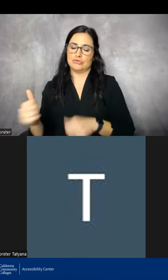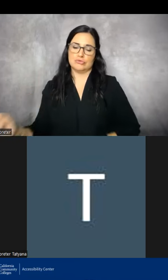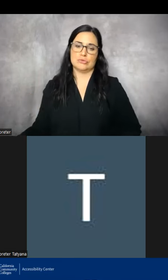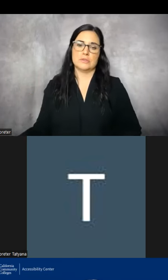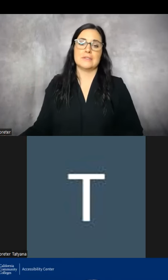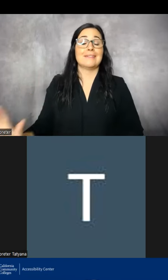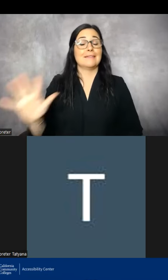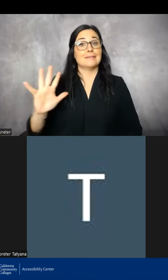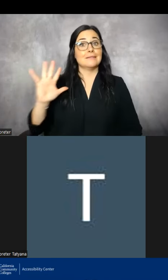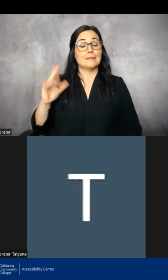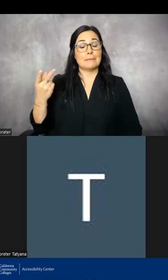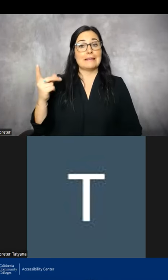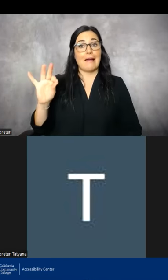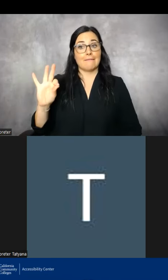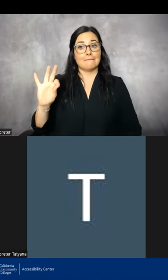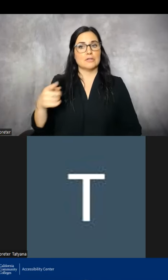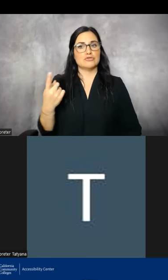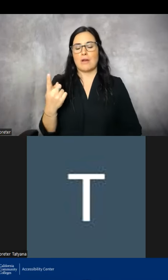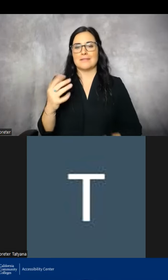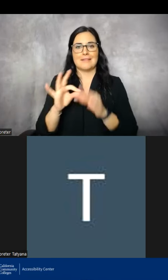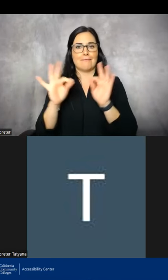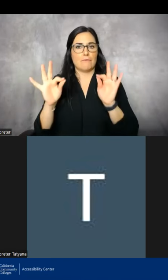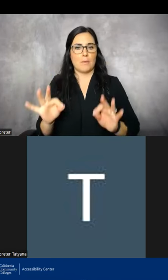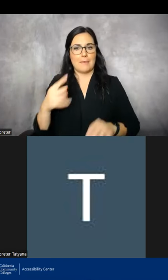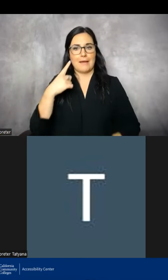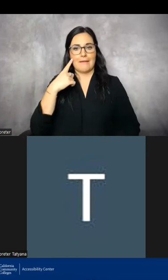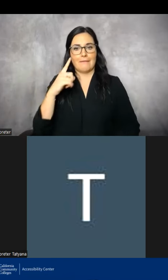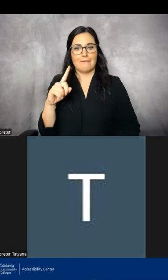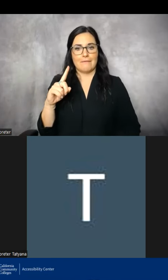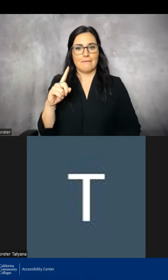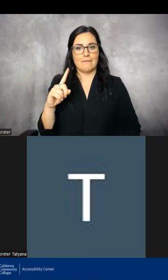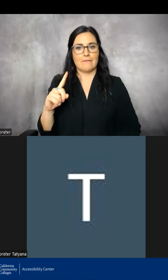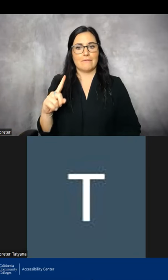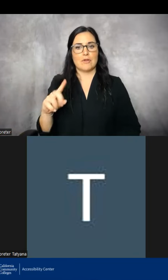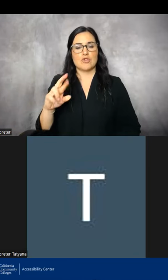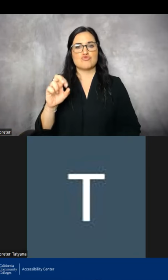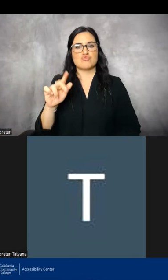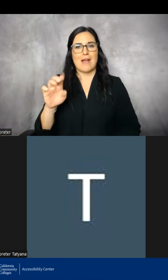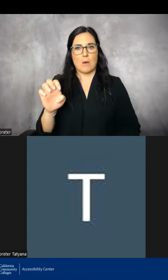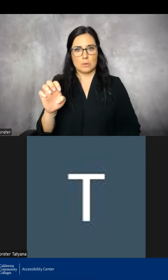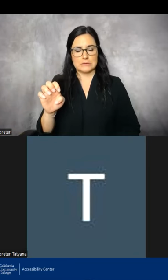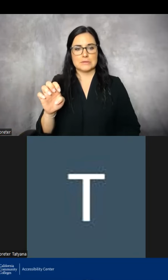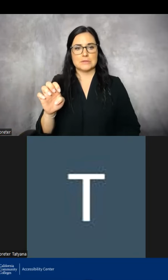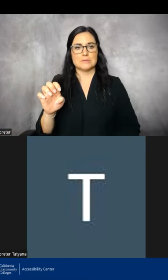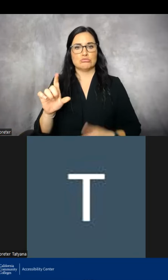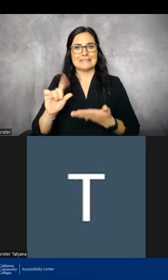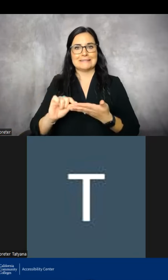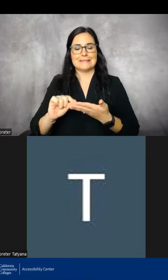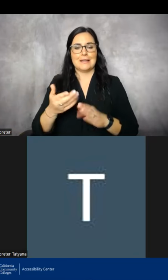Originally PDF was just a format for printing drafts, before it goes into hard copy.